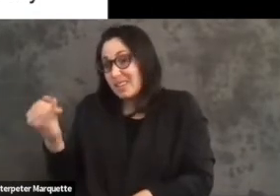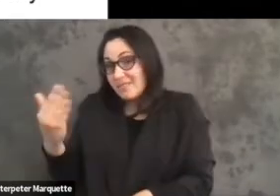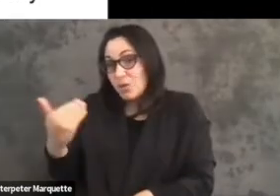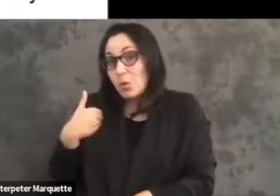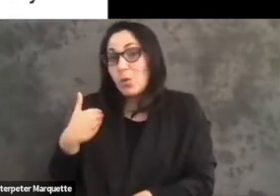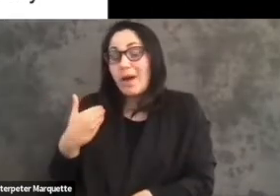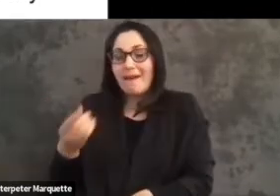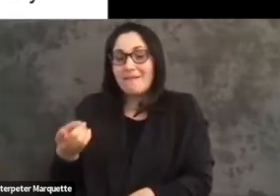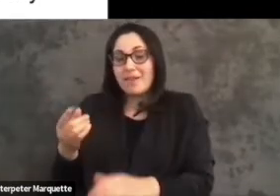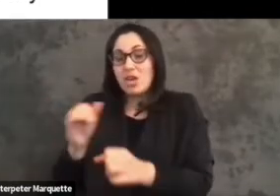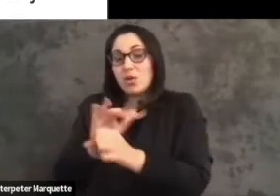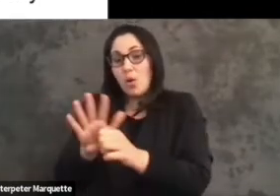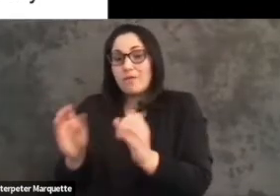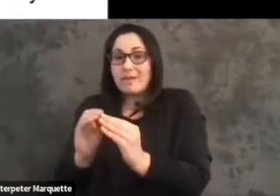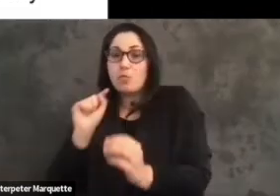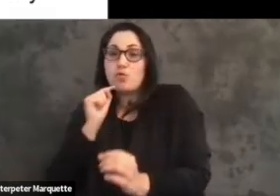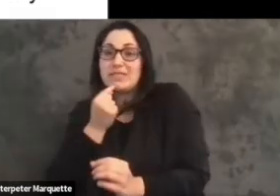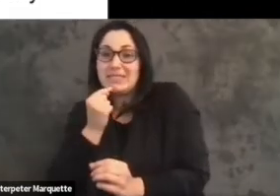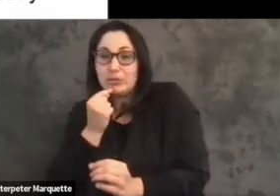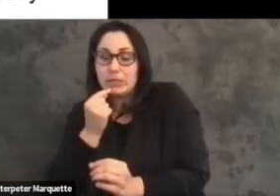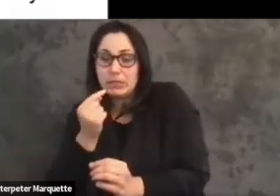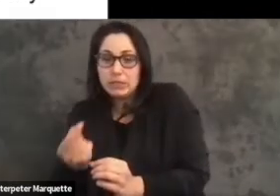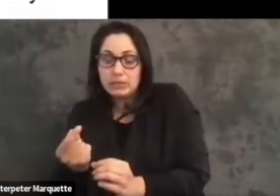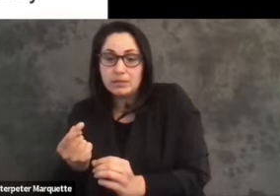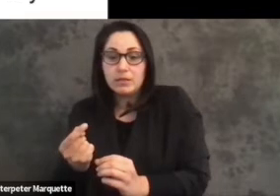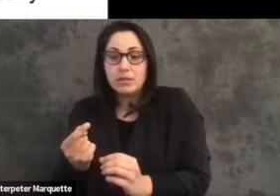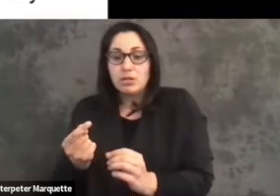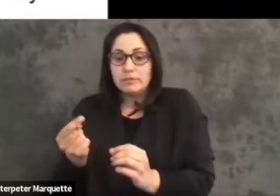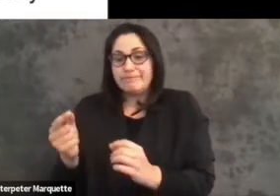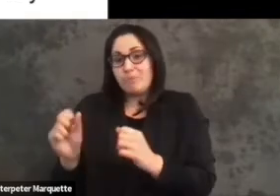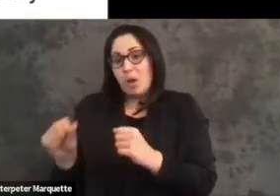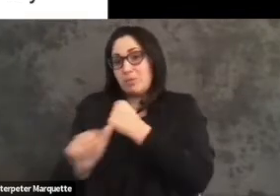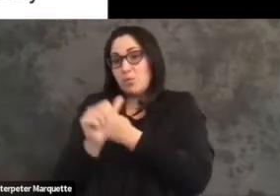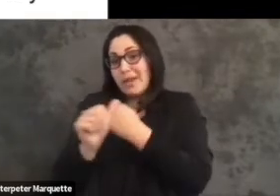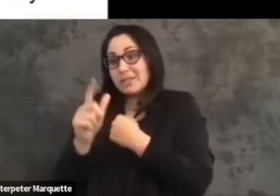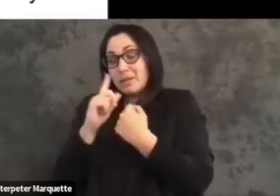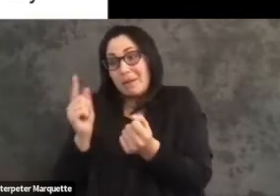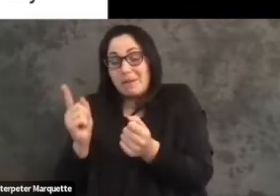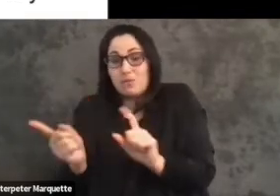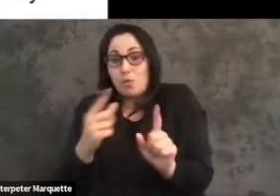I counsel my primary care patients that, you know, if they were to get COVID, they probably